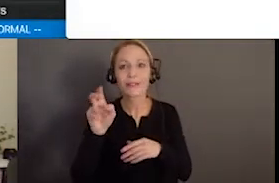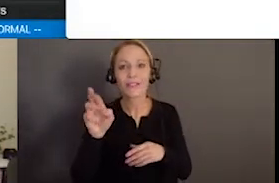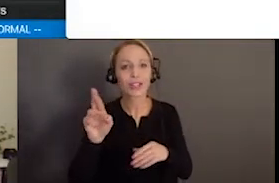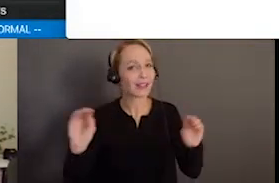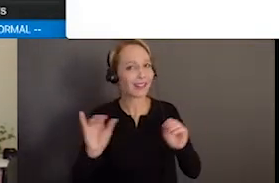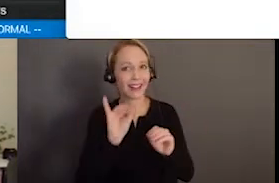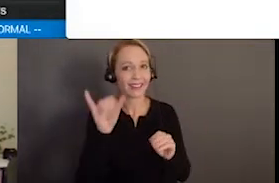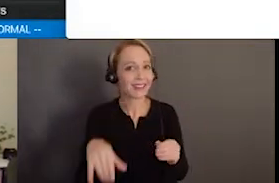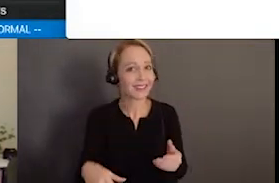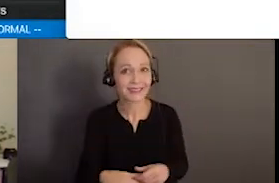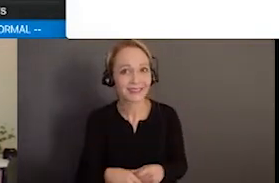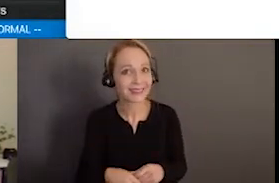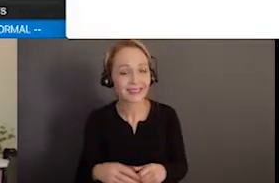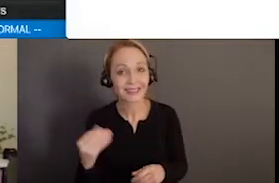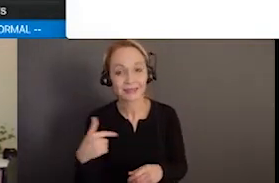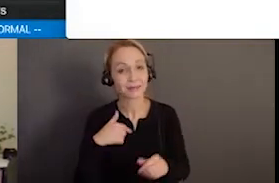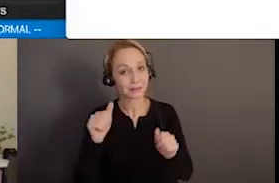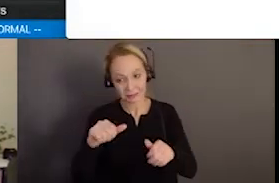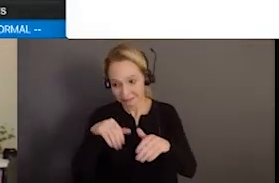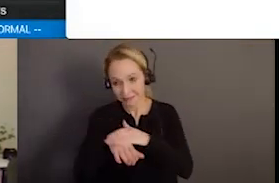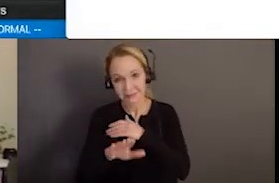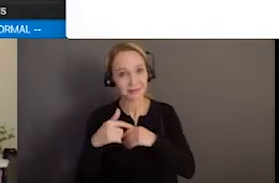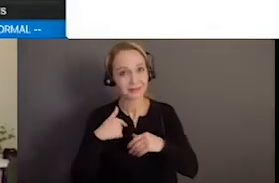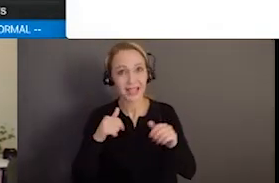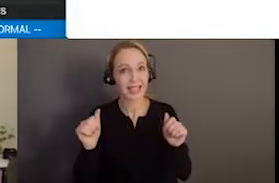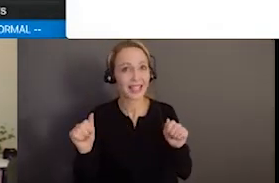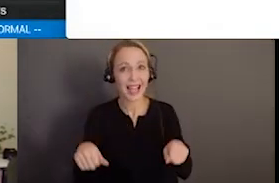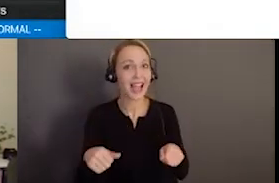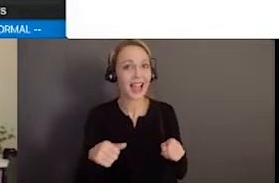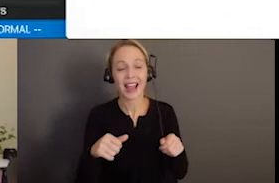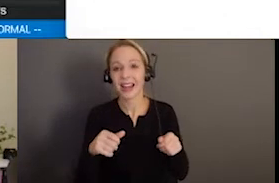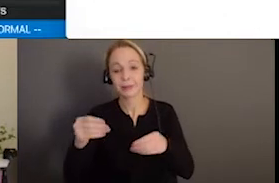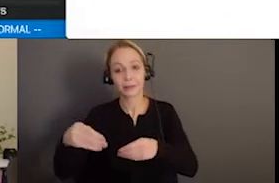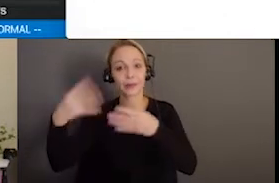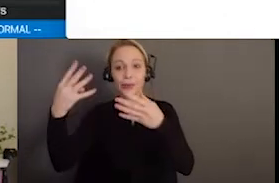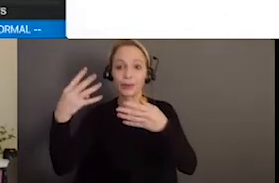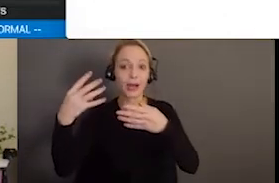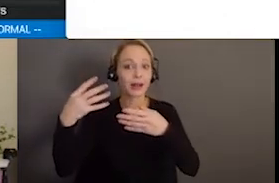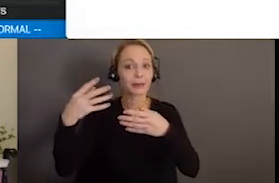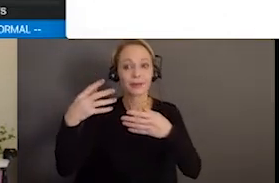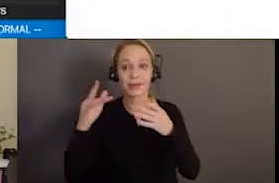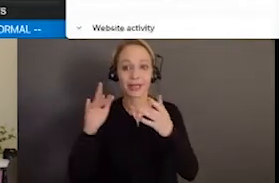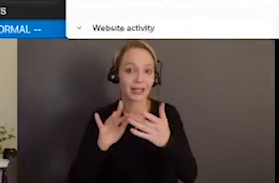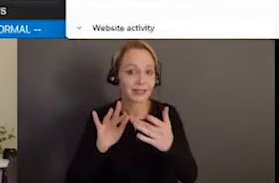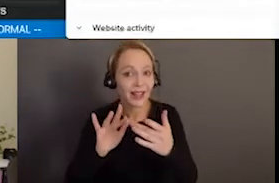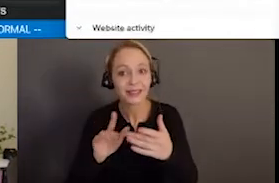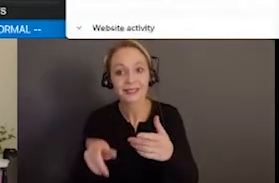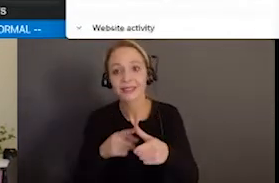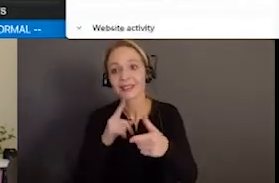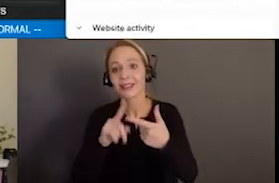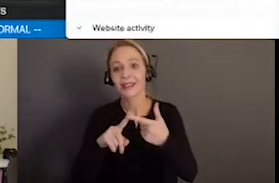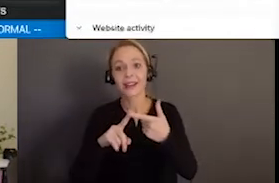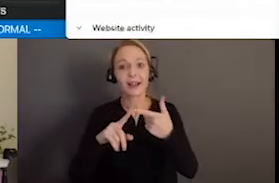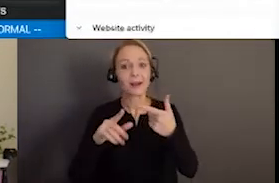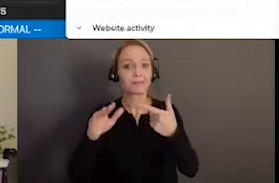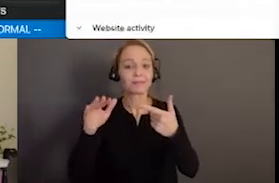AND I CAN GO IN AND PULL UP A CONTACT AND IN THE SIDE BAR HERE.